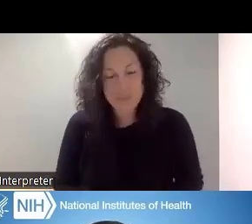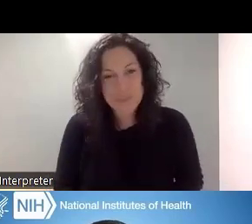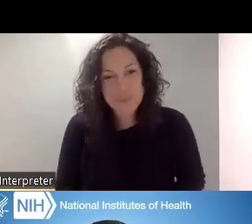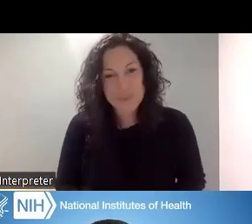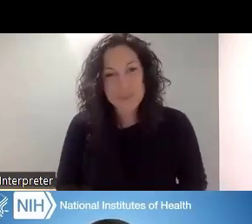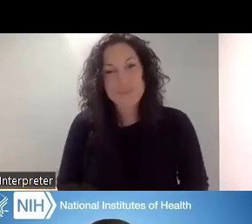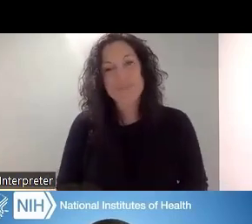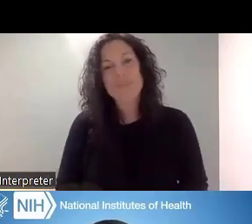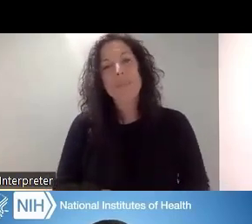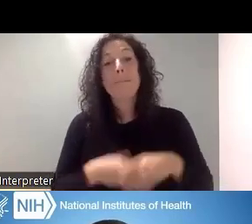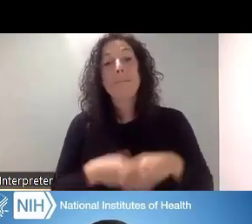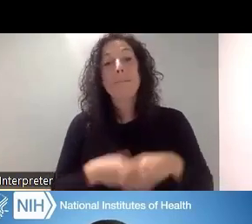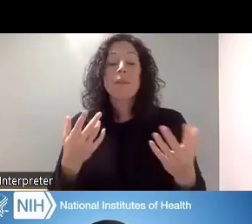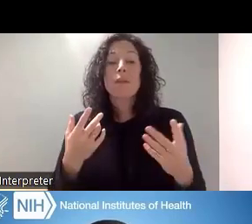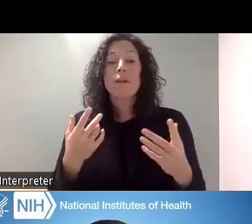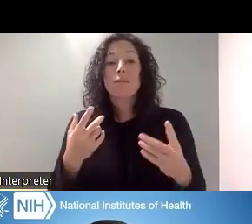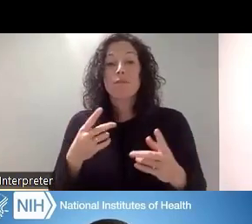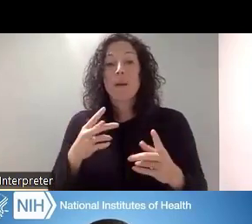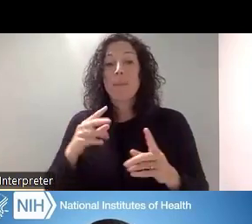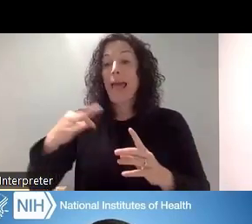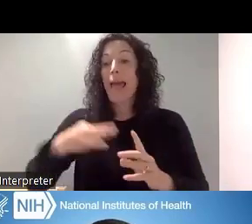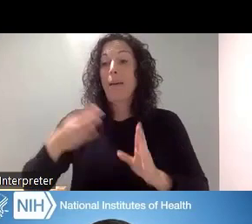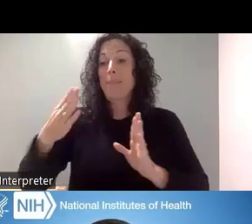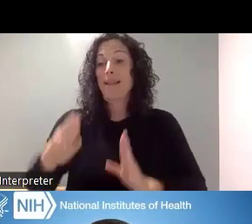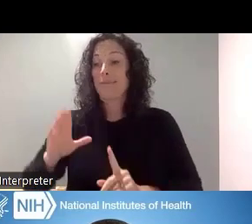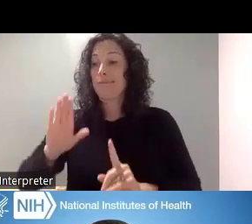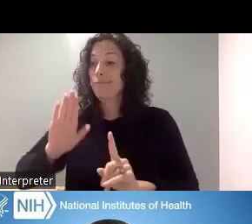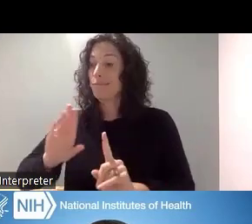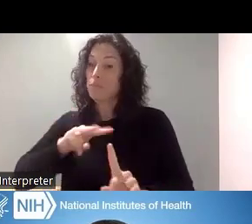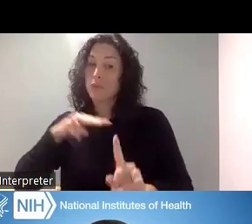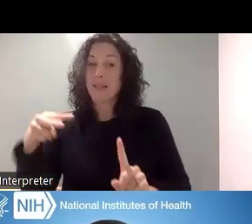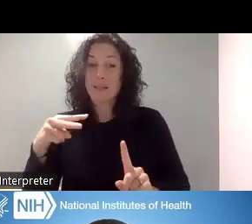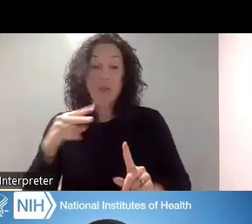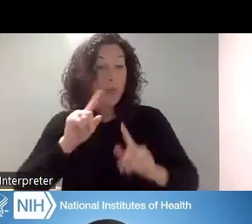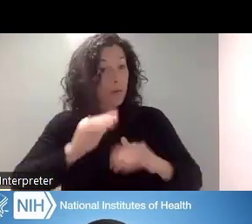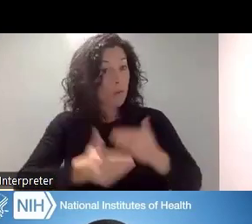All right. So from the applicant's perspective, the whole process begins with a grant submission.